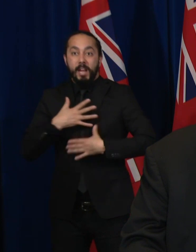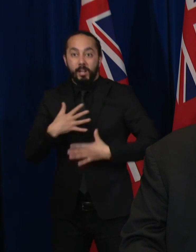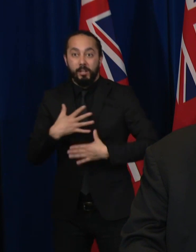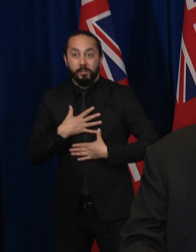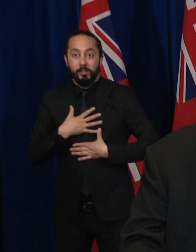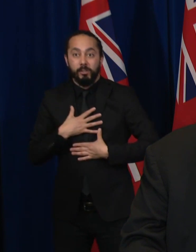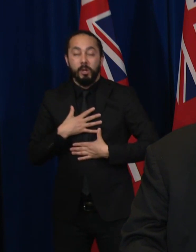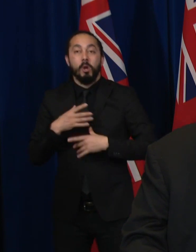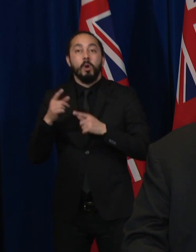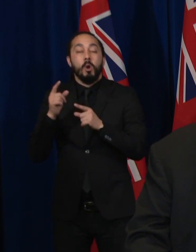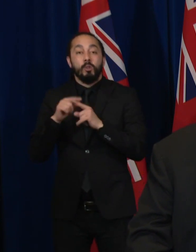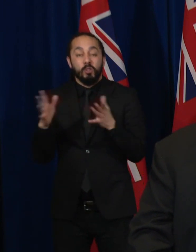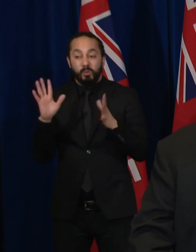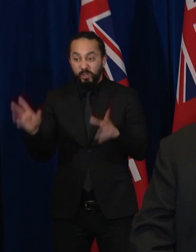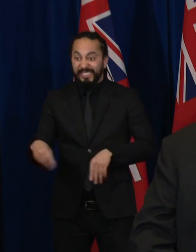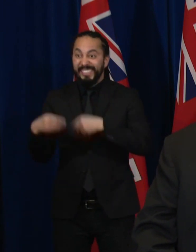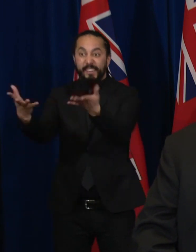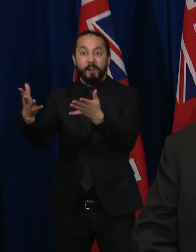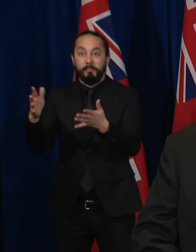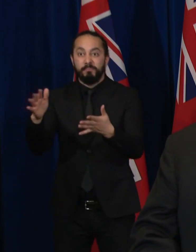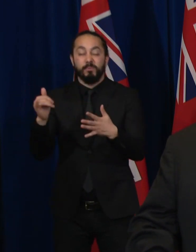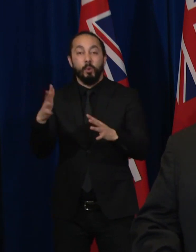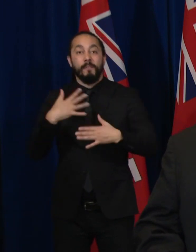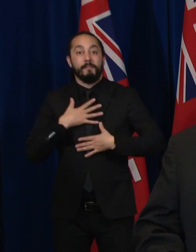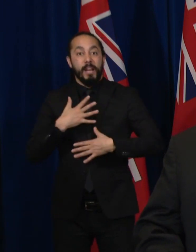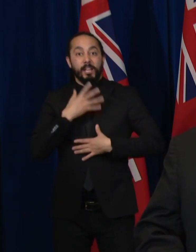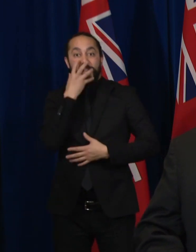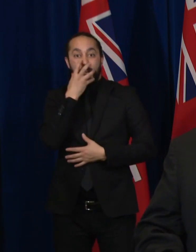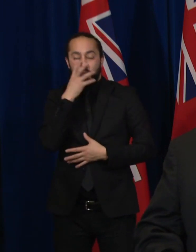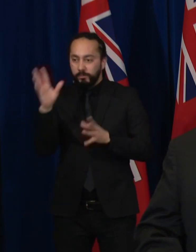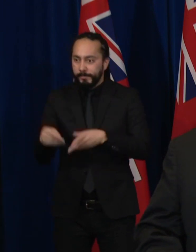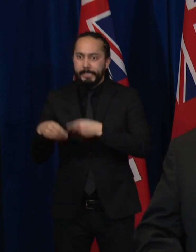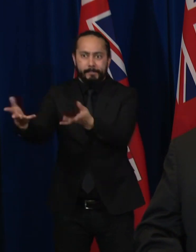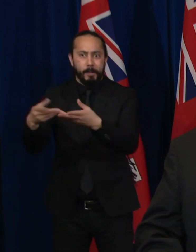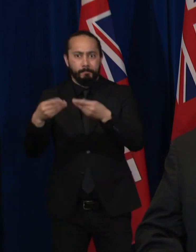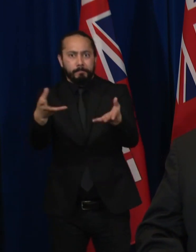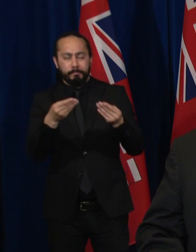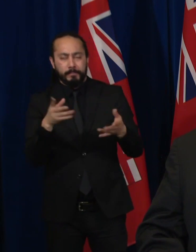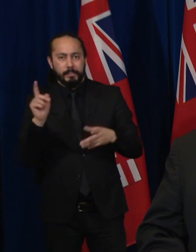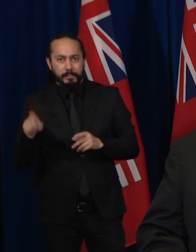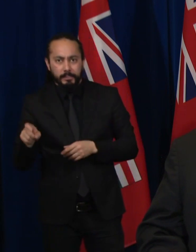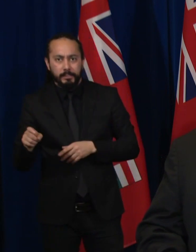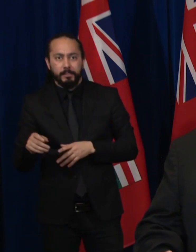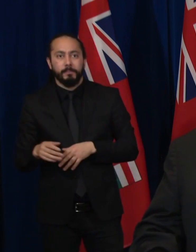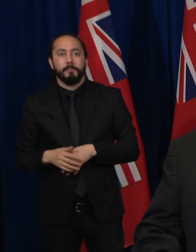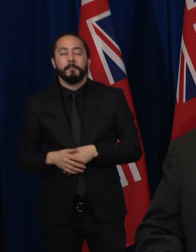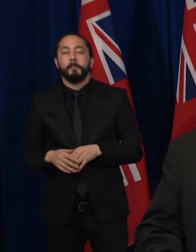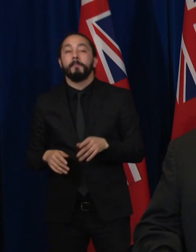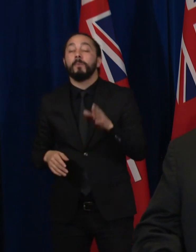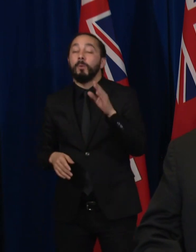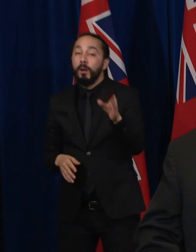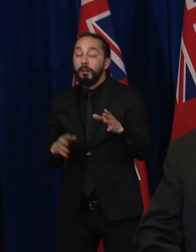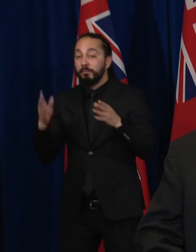up your own ventilators -- I have an incredible relationship with Chrystia freeland, the deputy Premier